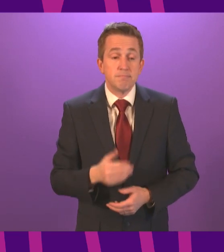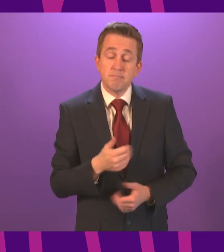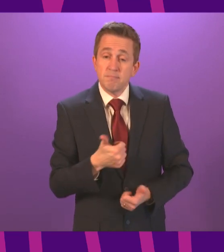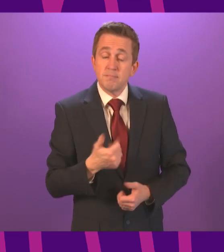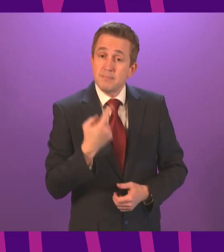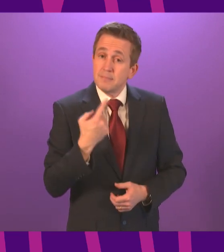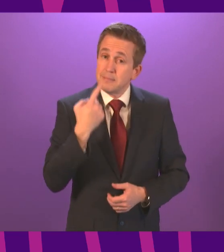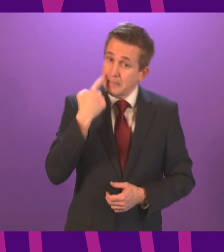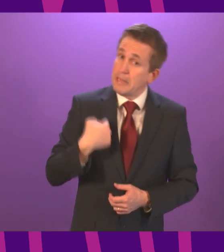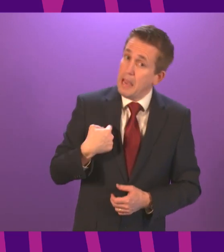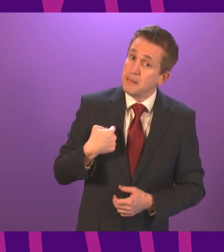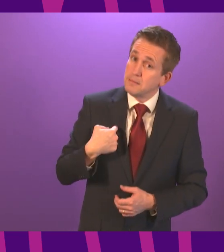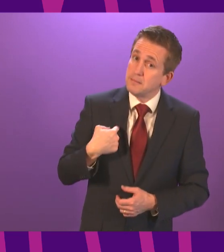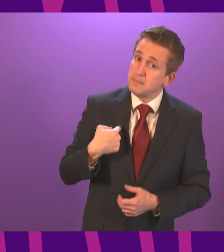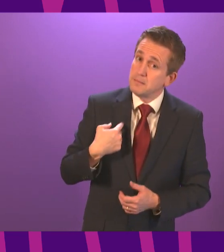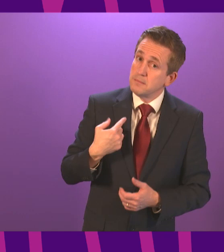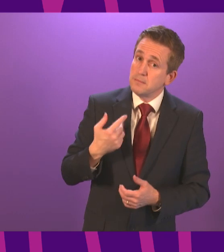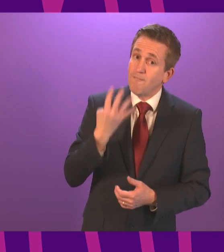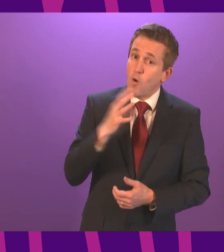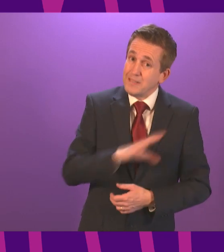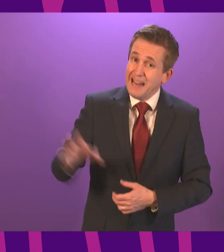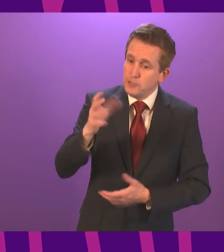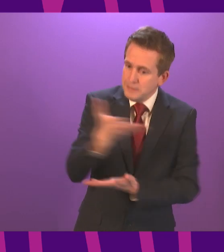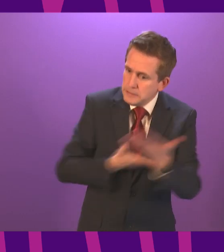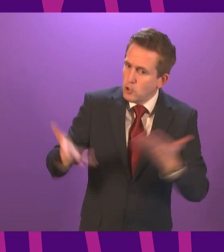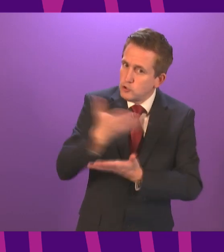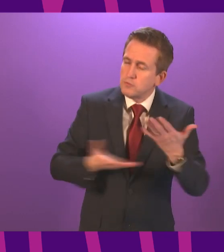in a four-nations discussion with Michael Gove from the UK Government, the First Minister